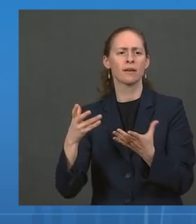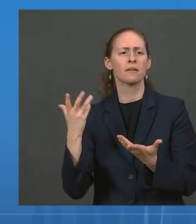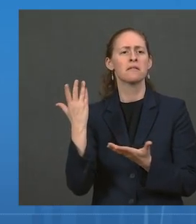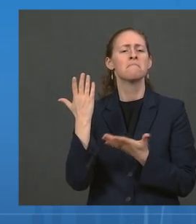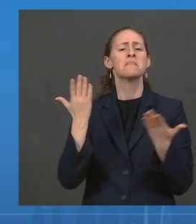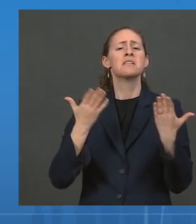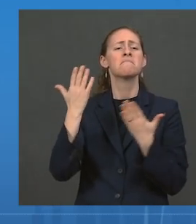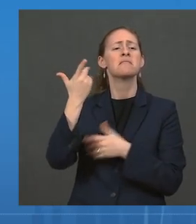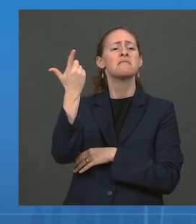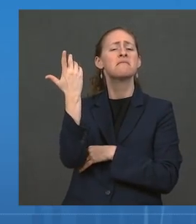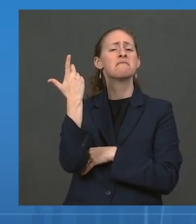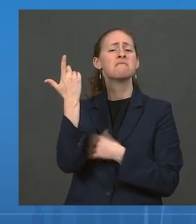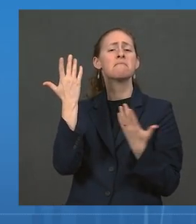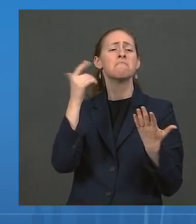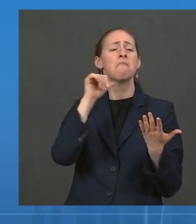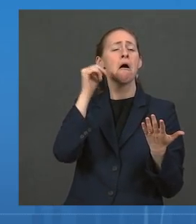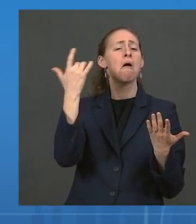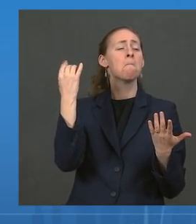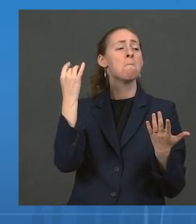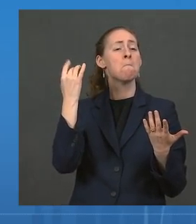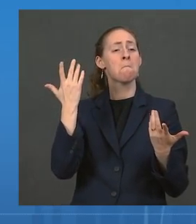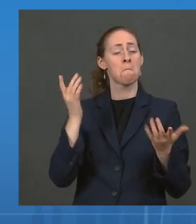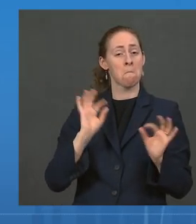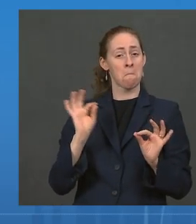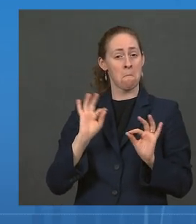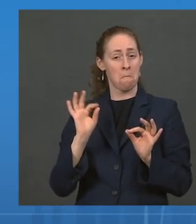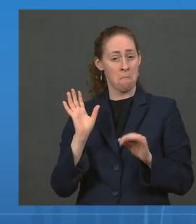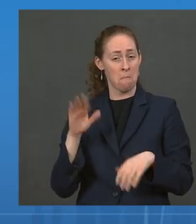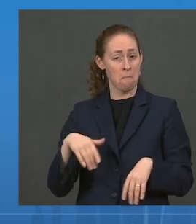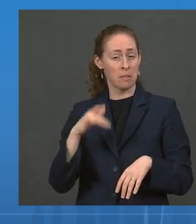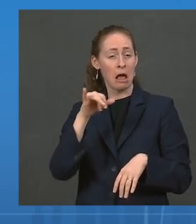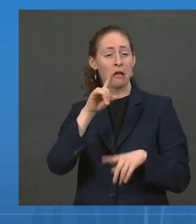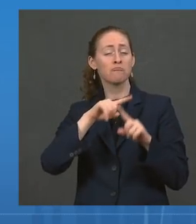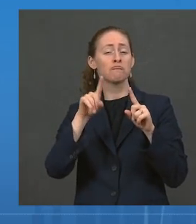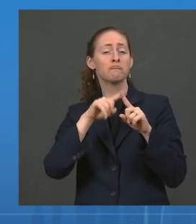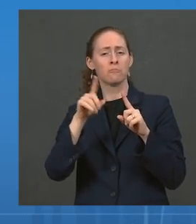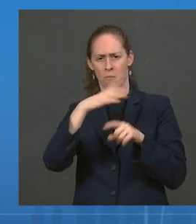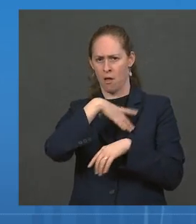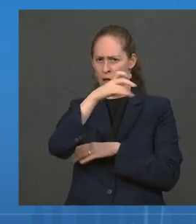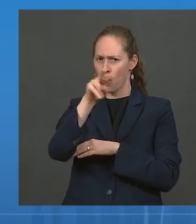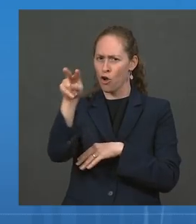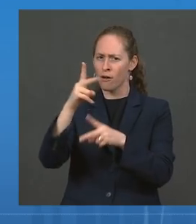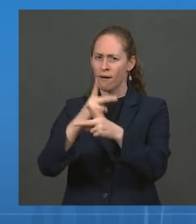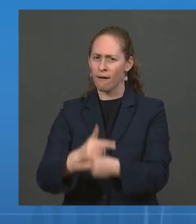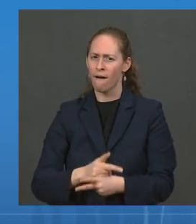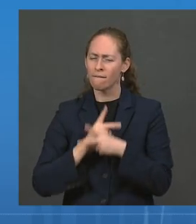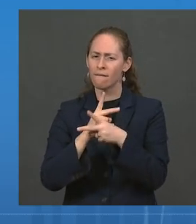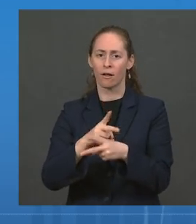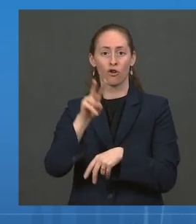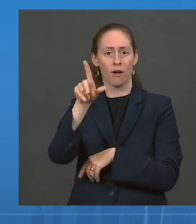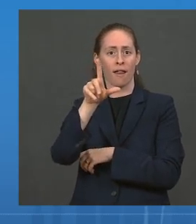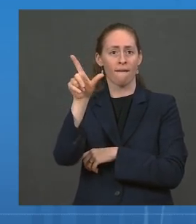you may not benefit from vaccines. Look at the left-hand part of the slide -- is the different age groups.